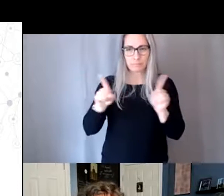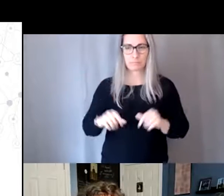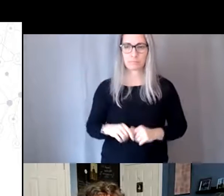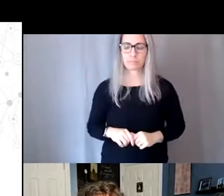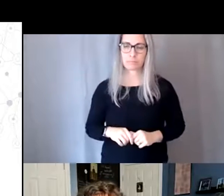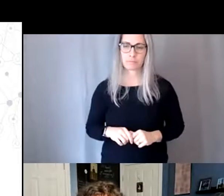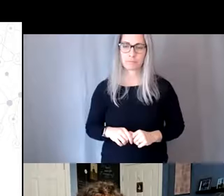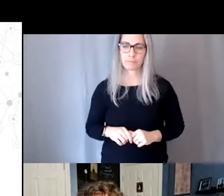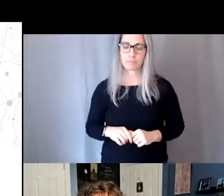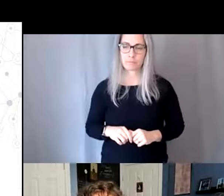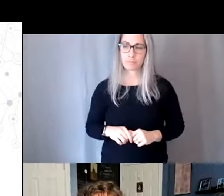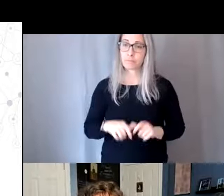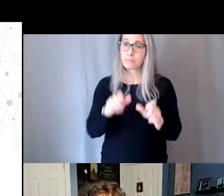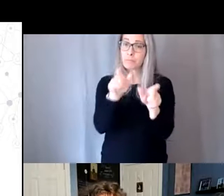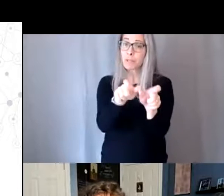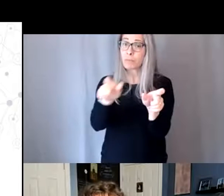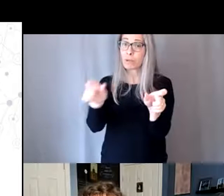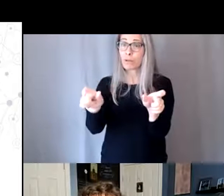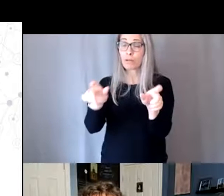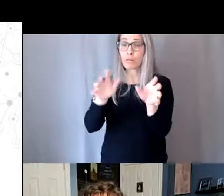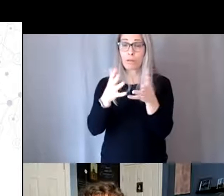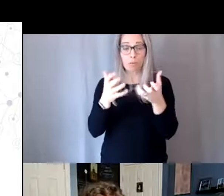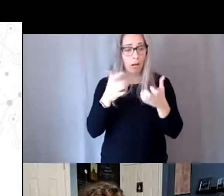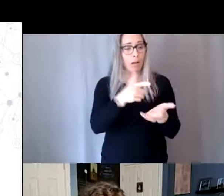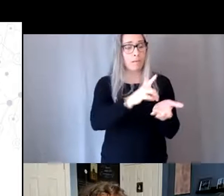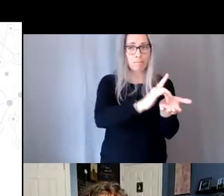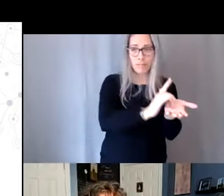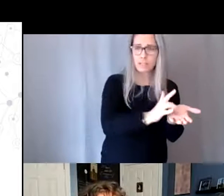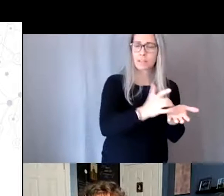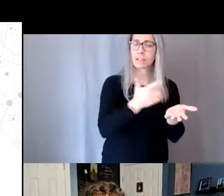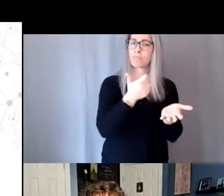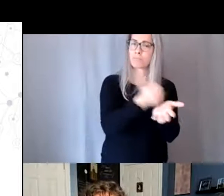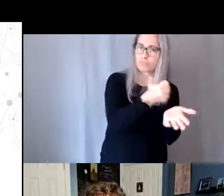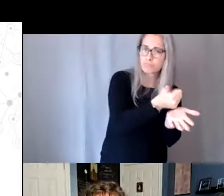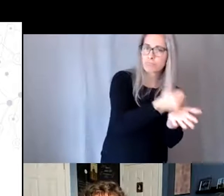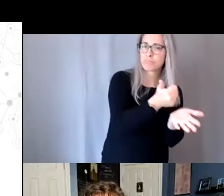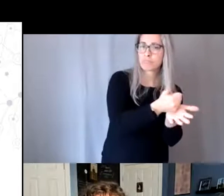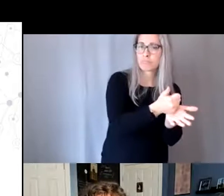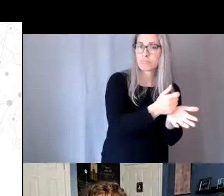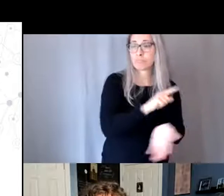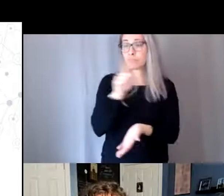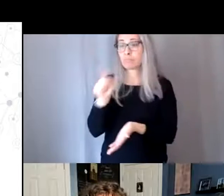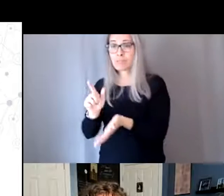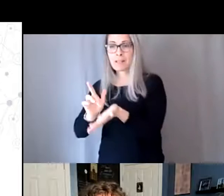from medicine or medical therapeutic interventions medicalization is a little bit of a